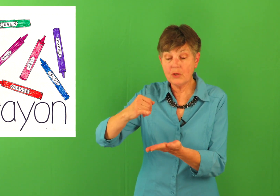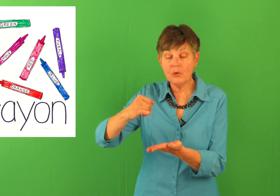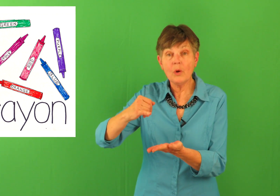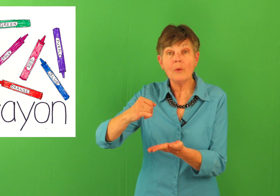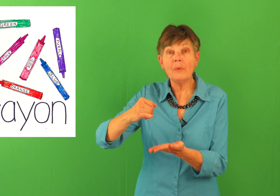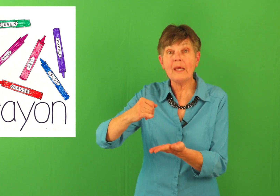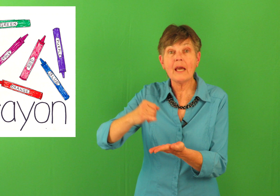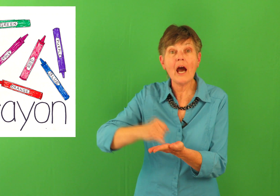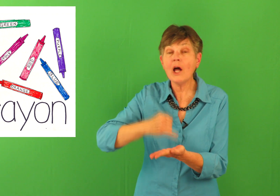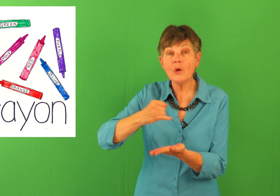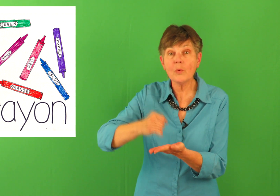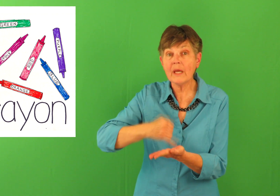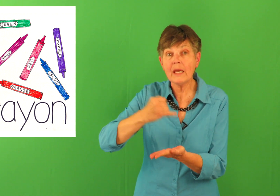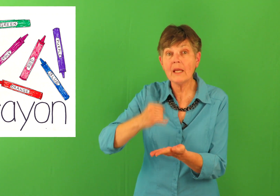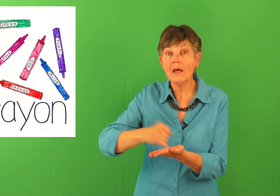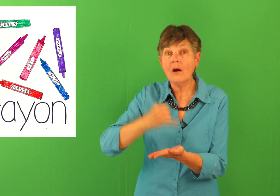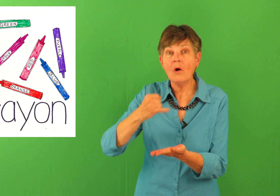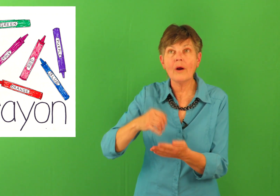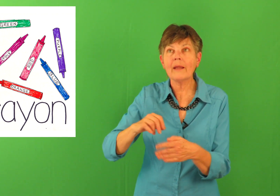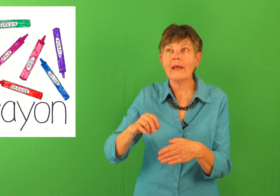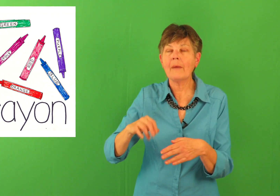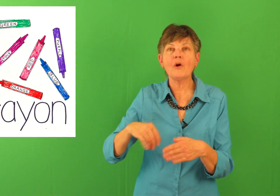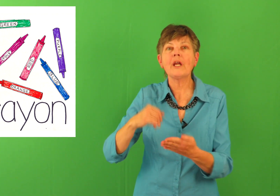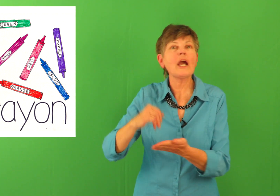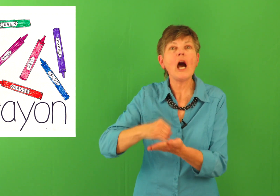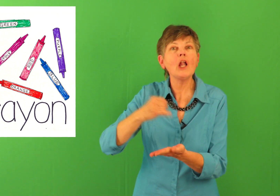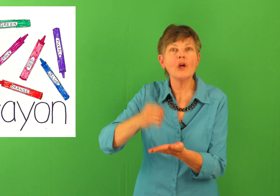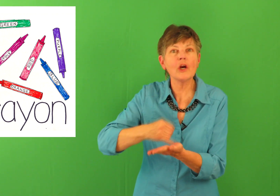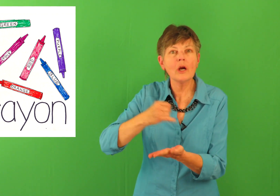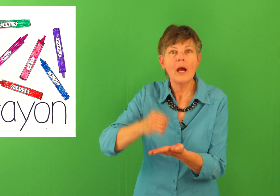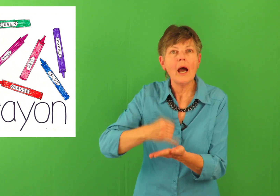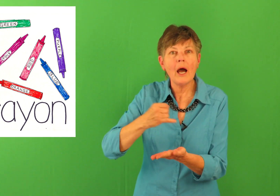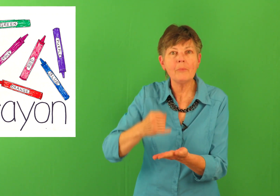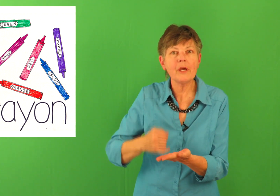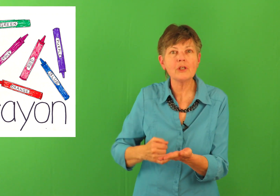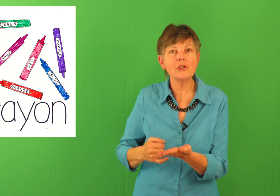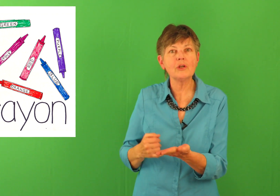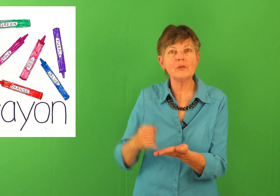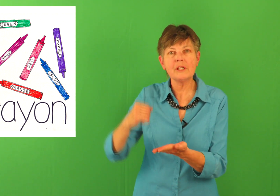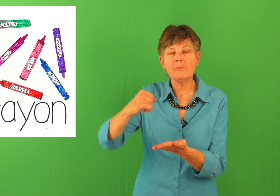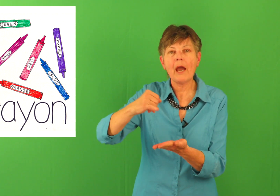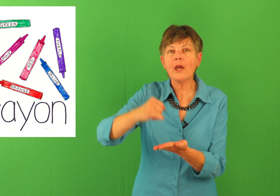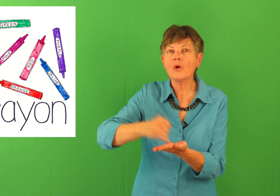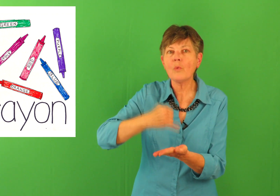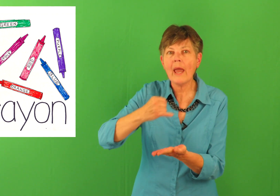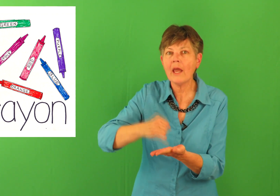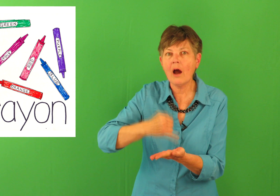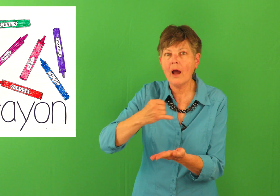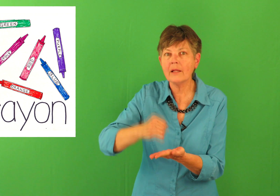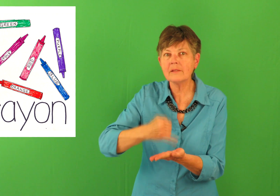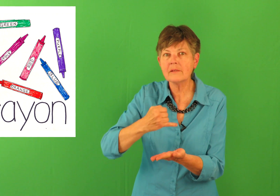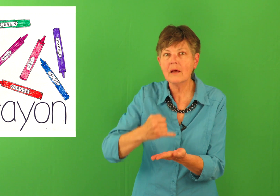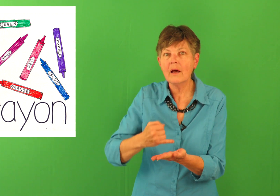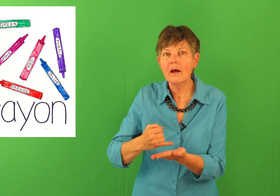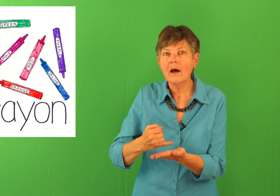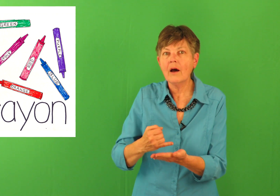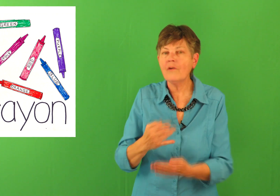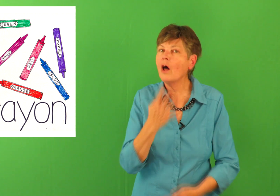to be coloring or like I'm going to color a picture using my crayons of all